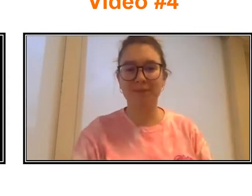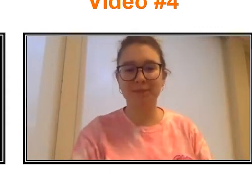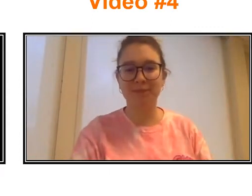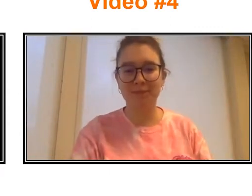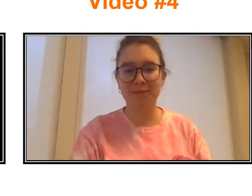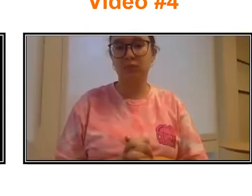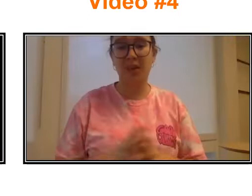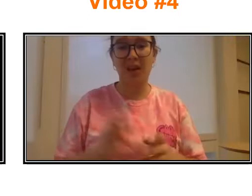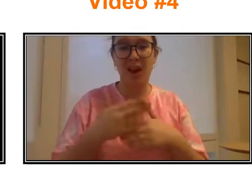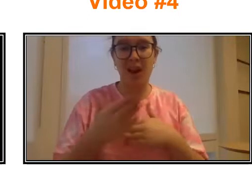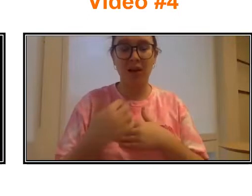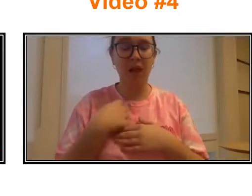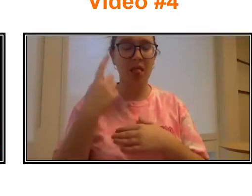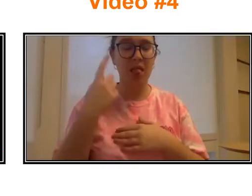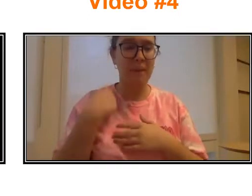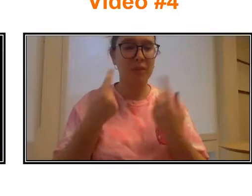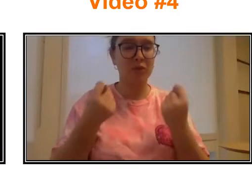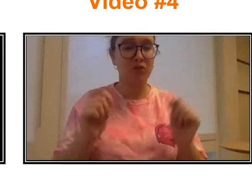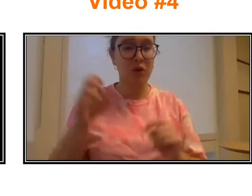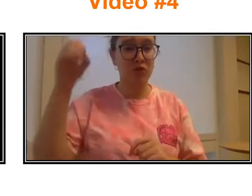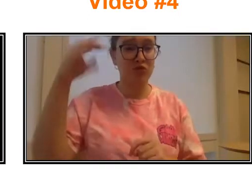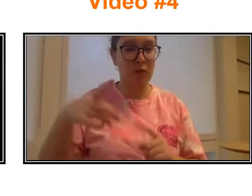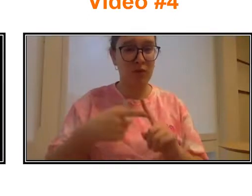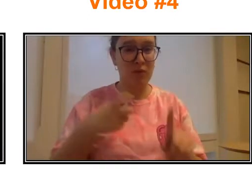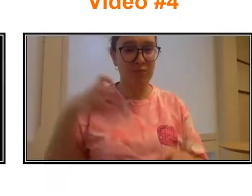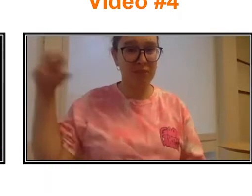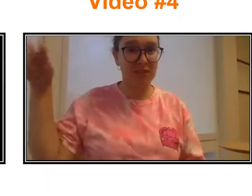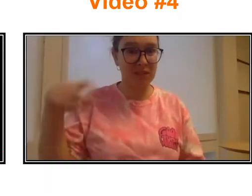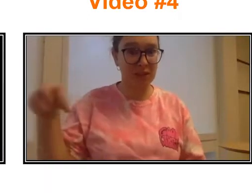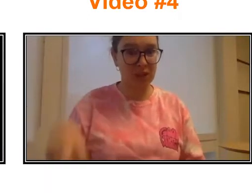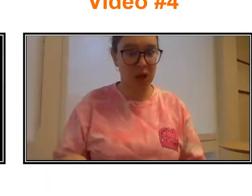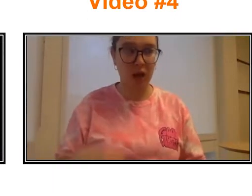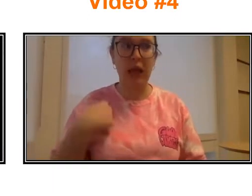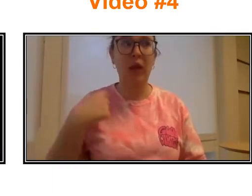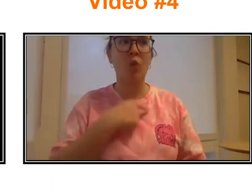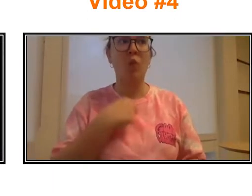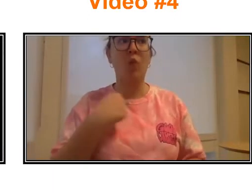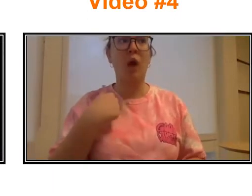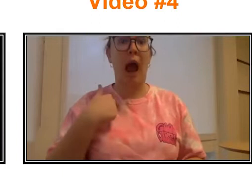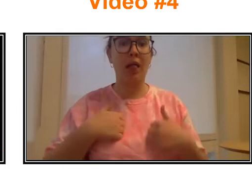one more level to see how it goes. So next, I thought I might try it from the stairwell.